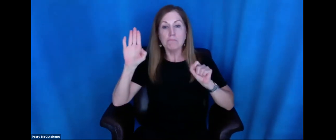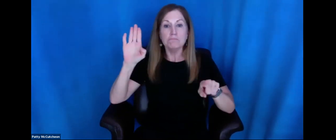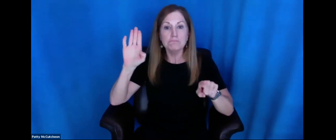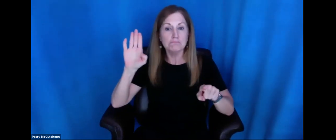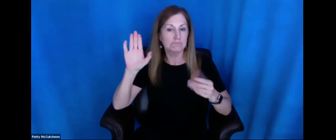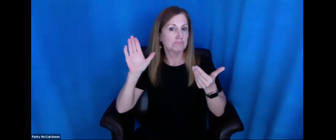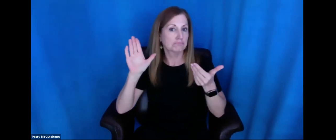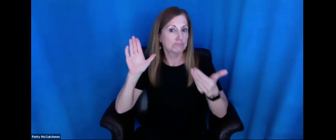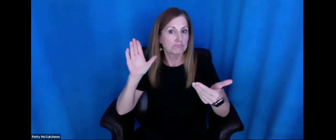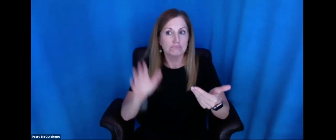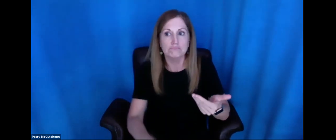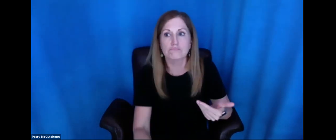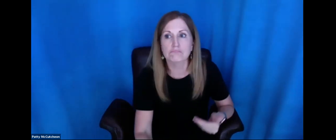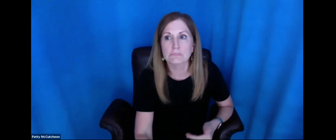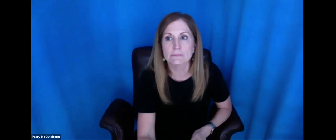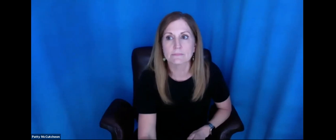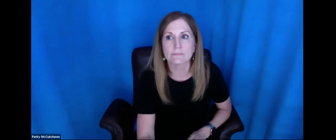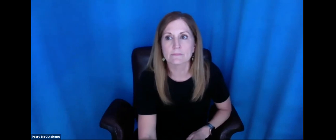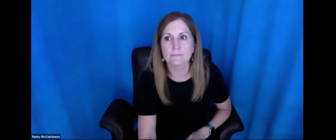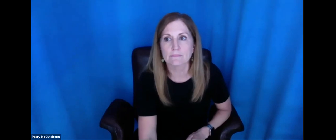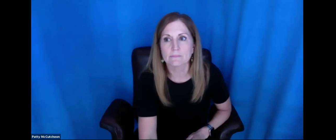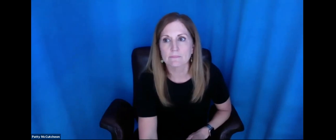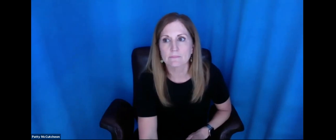question.